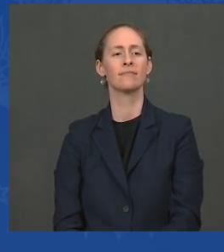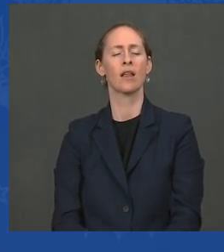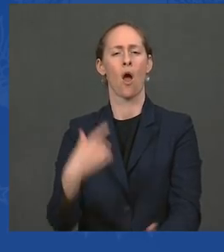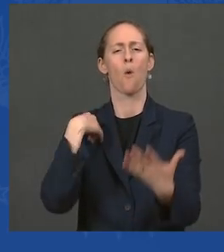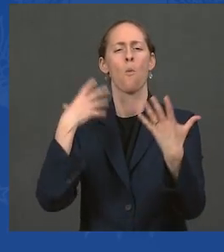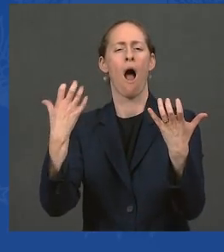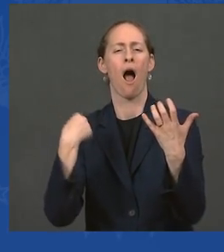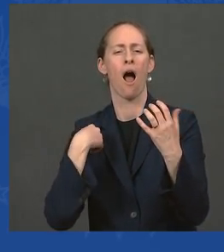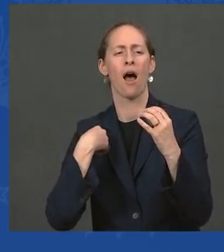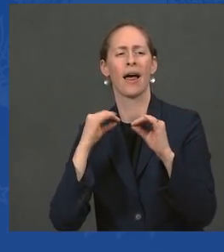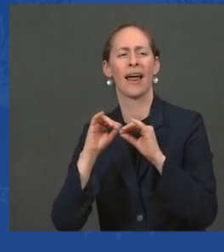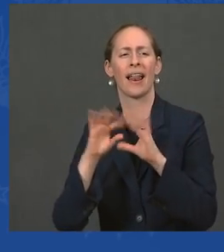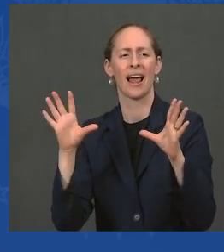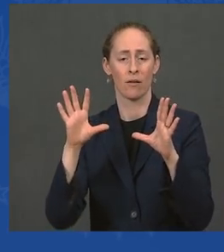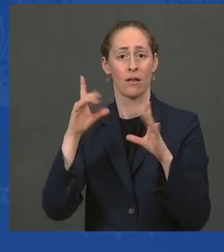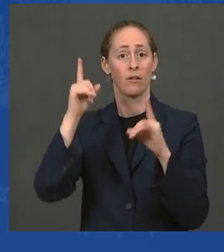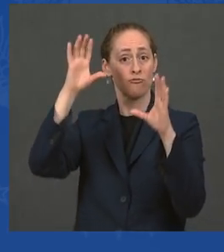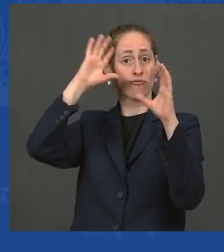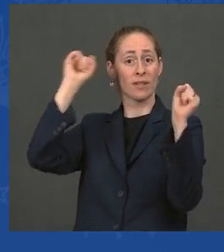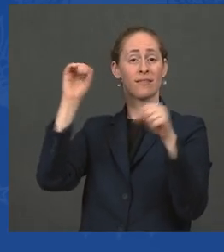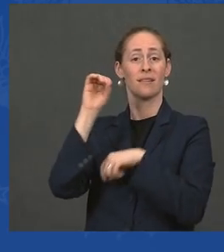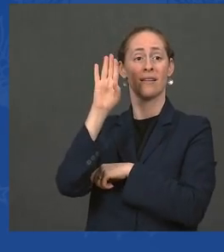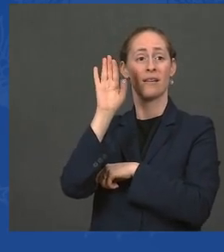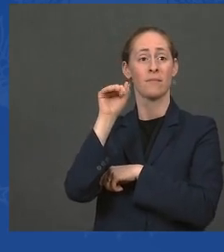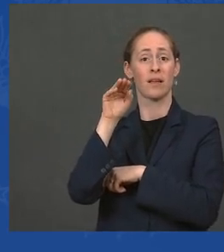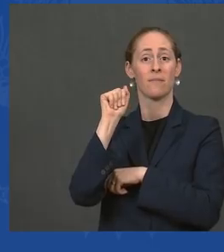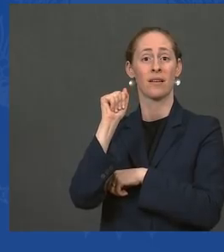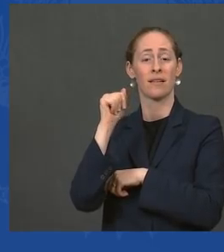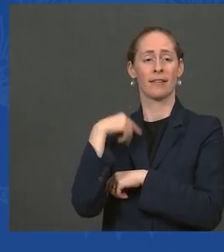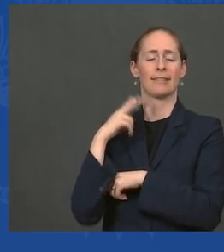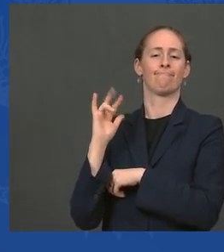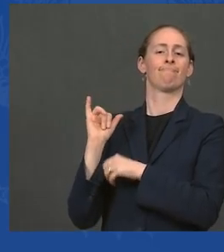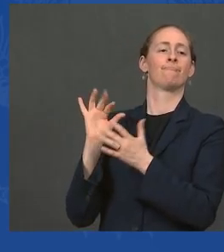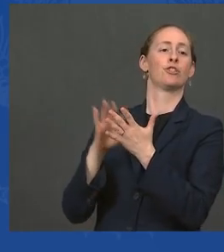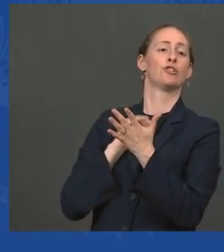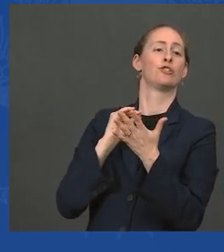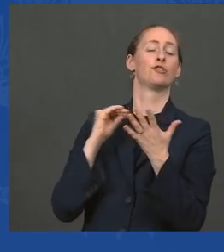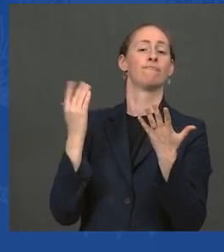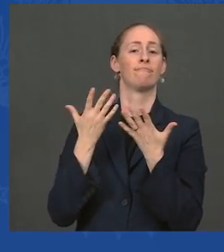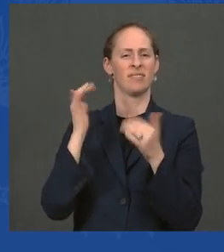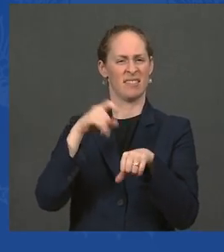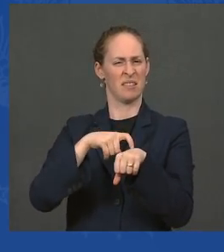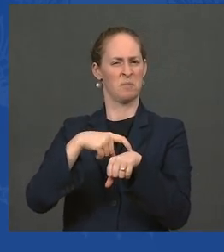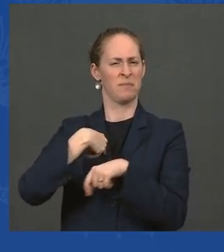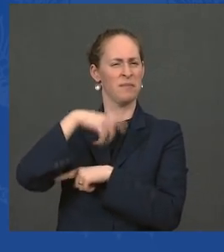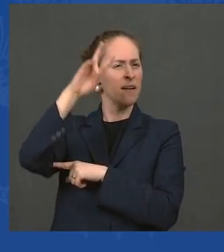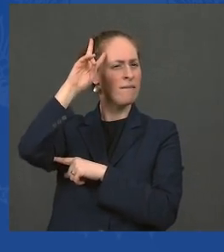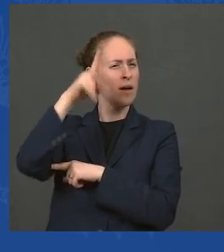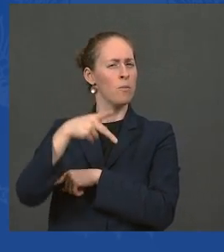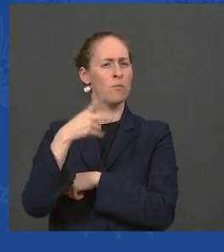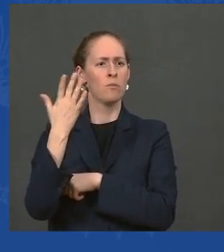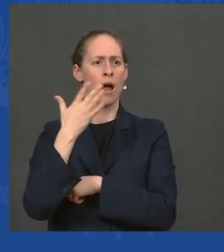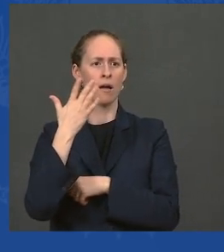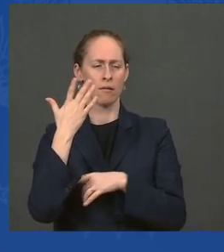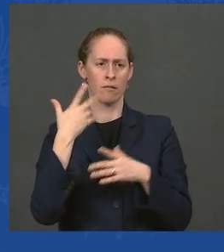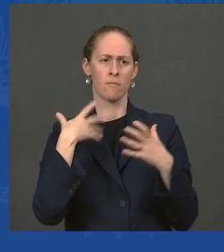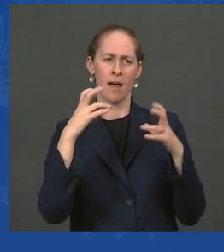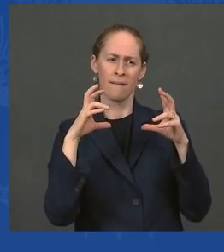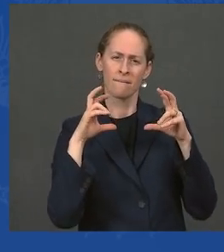President Obama put me in charge of when I was Vice President -- I was able to invest in that legislation that we put together -- I put together.